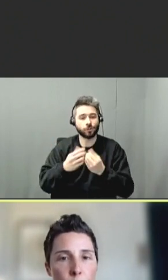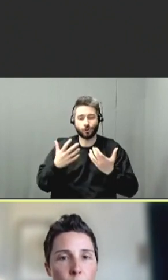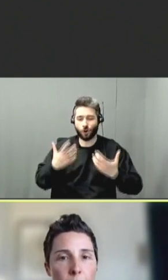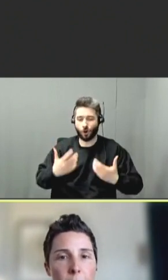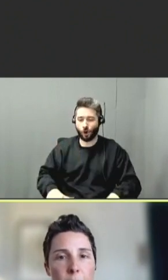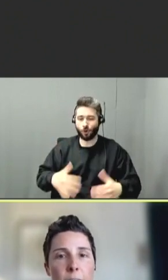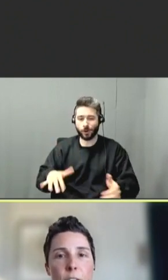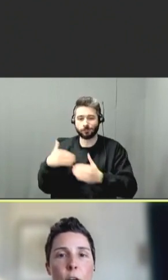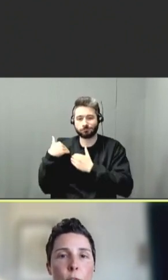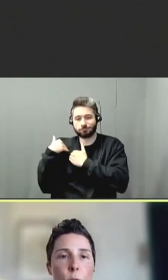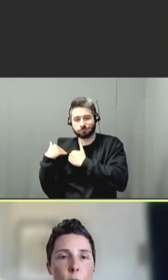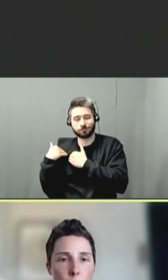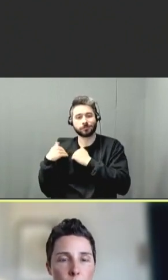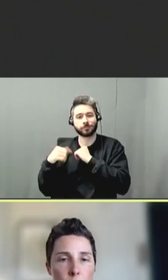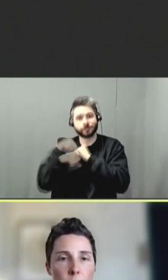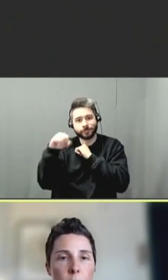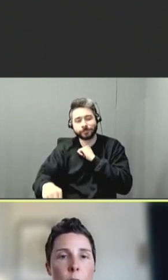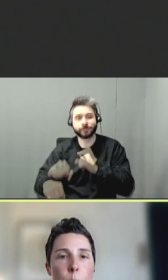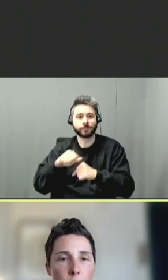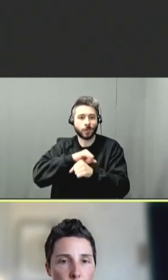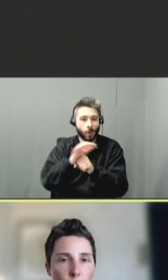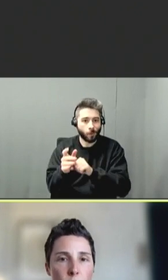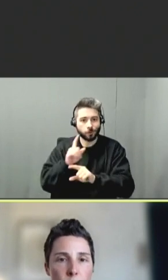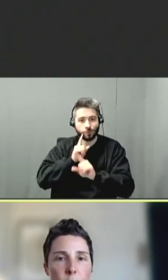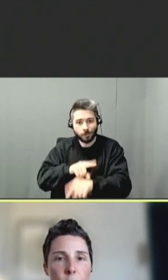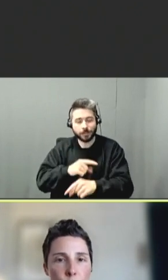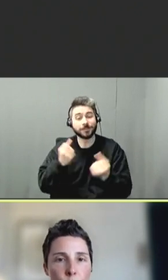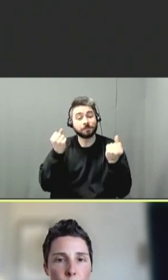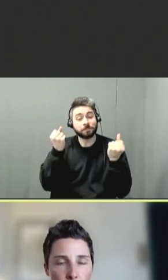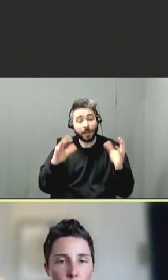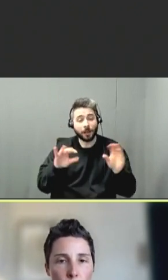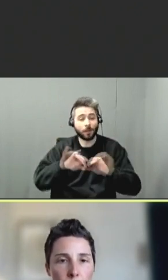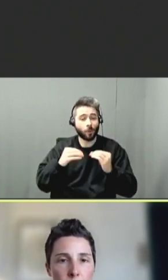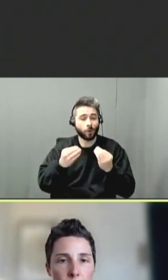burdened by extended COVID response. Many of our organizations were in the middle of pride